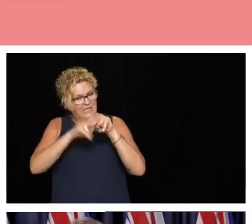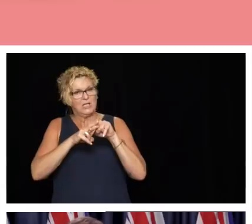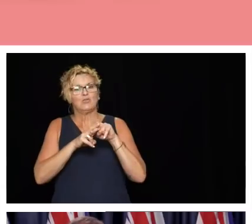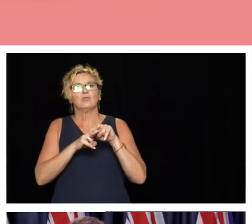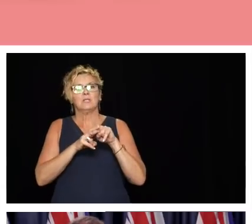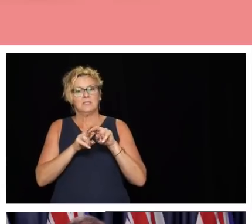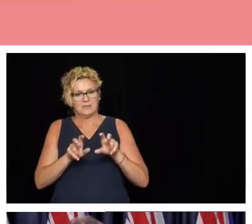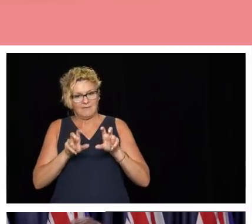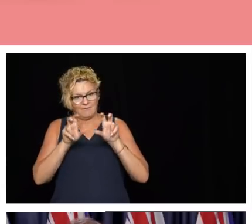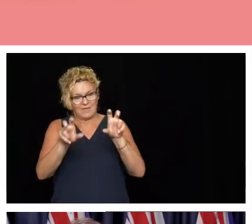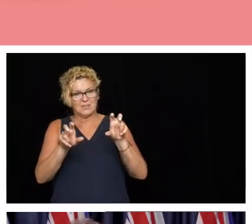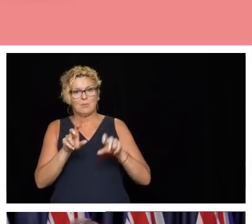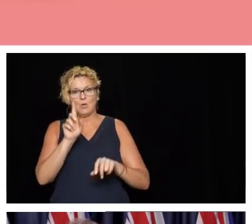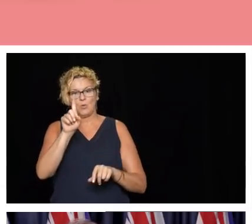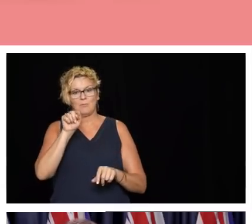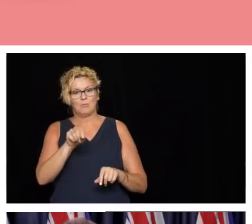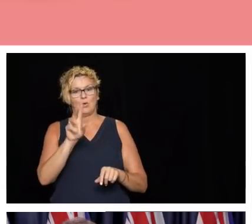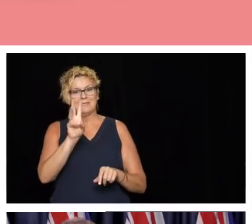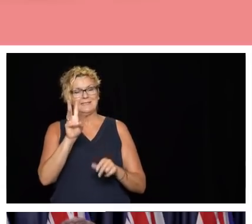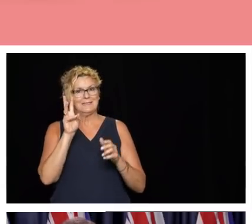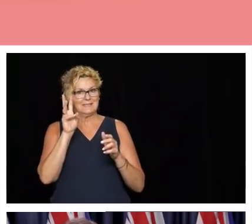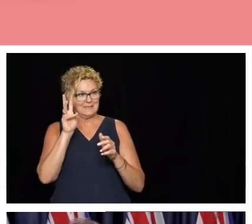$136 billion.